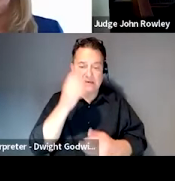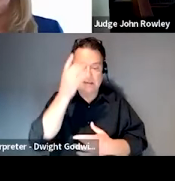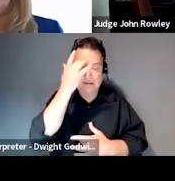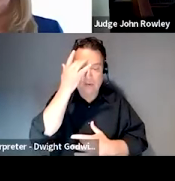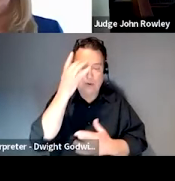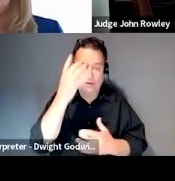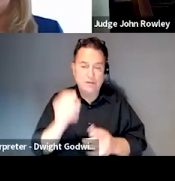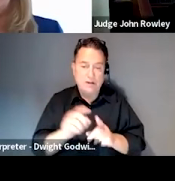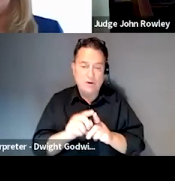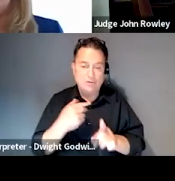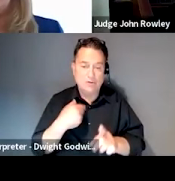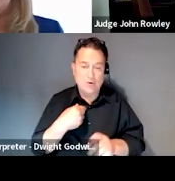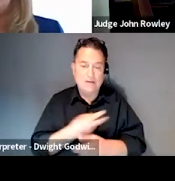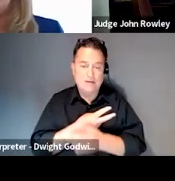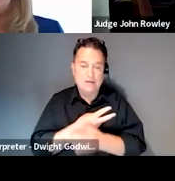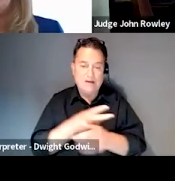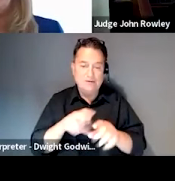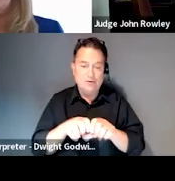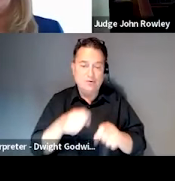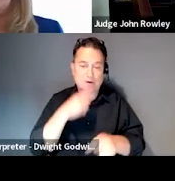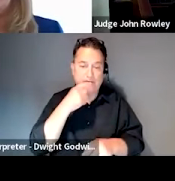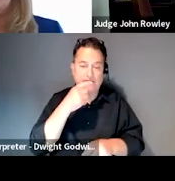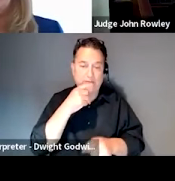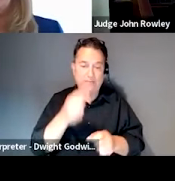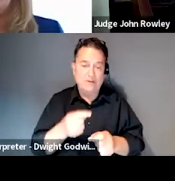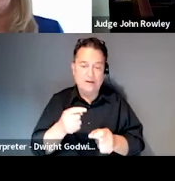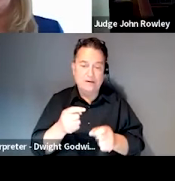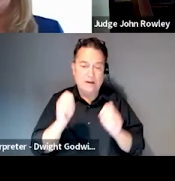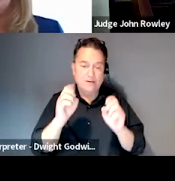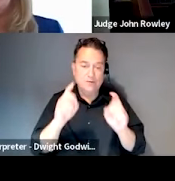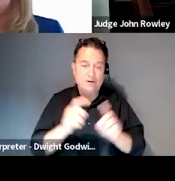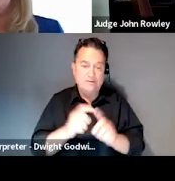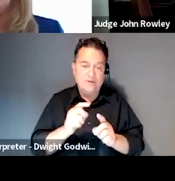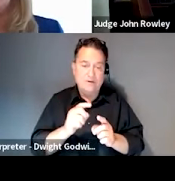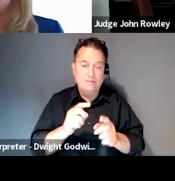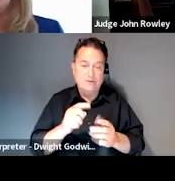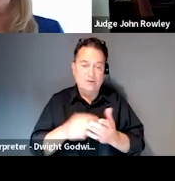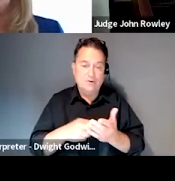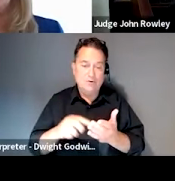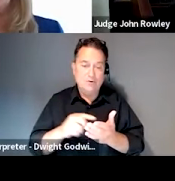and has a Master's of Public Administration from the California State University, San Bernardino.